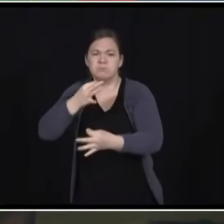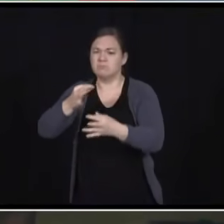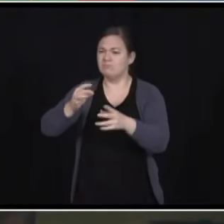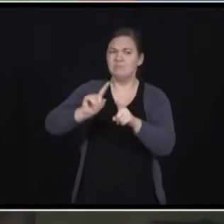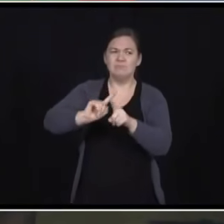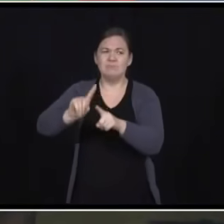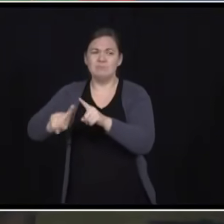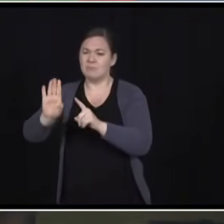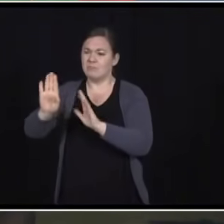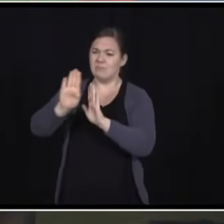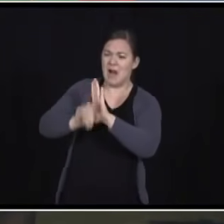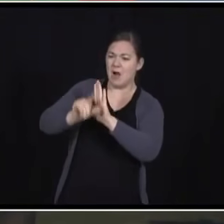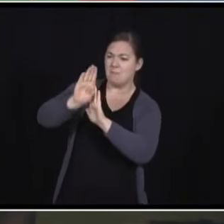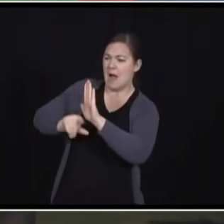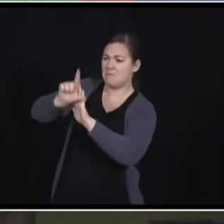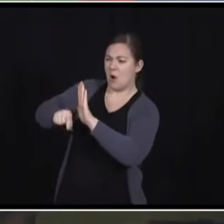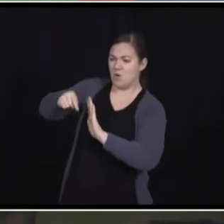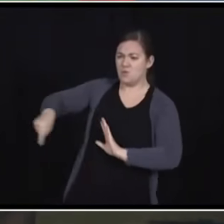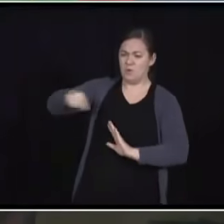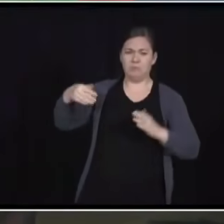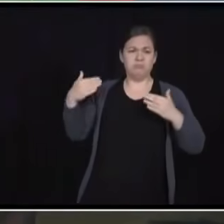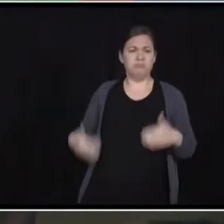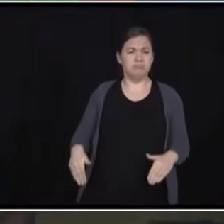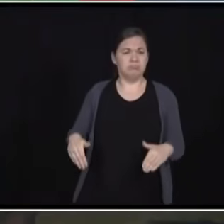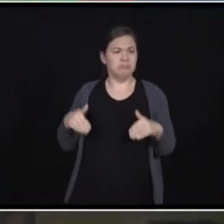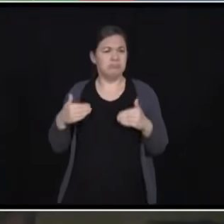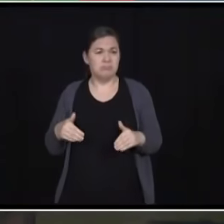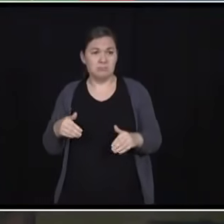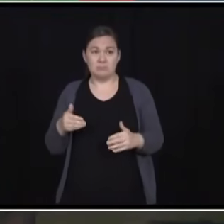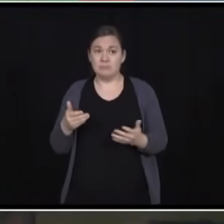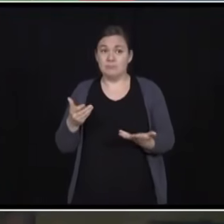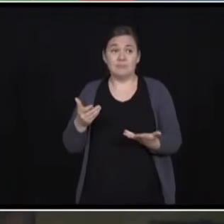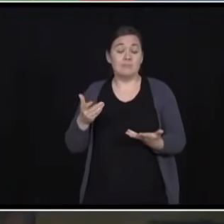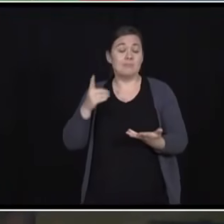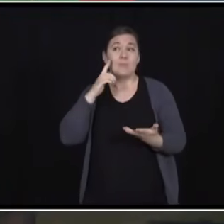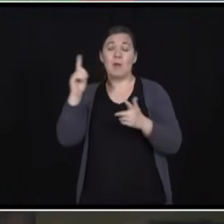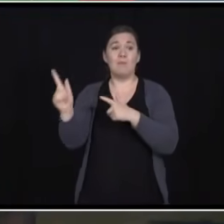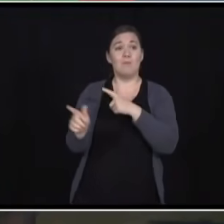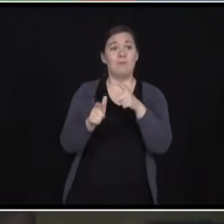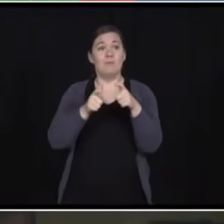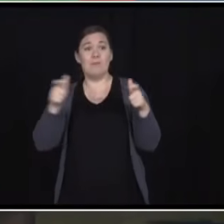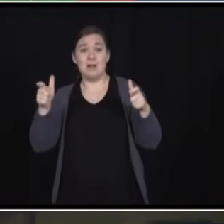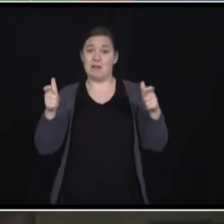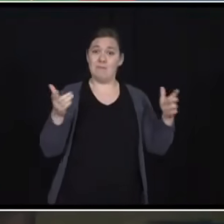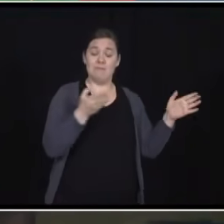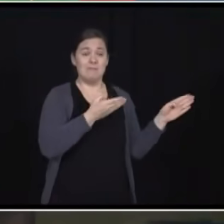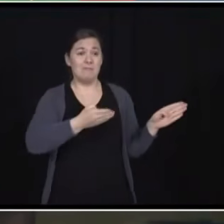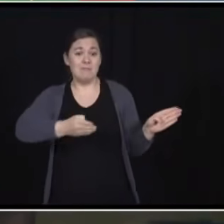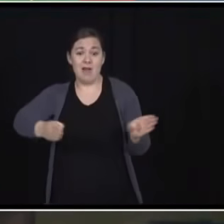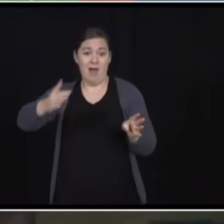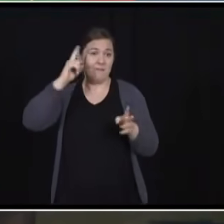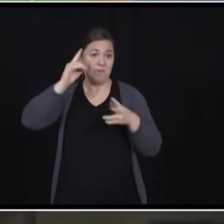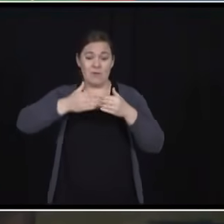early 2021, the first doses will be available. And when those doses are ready, we have to be ready as well.